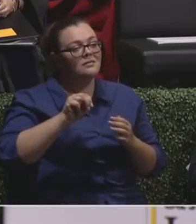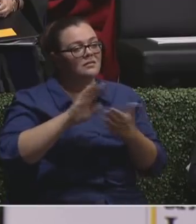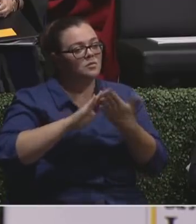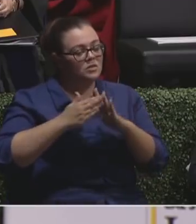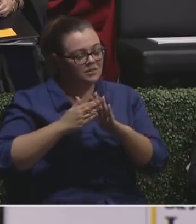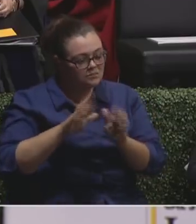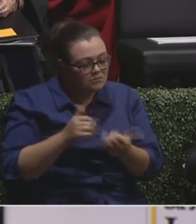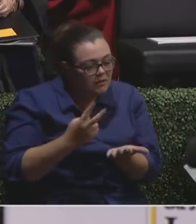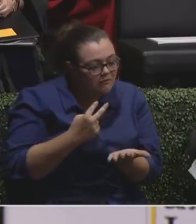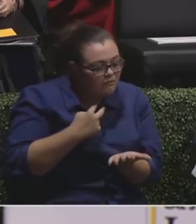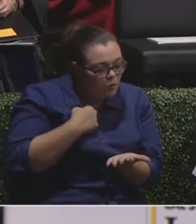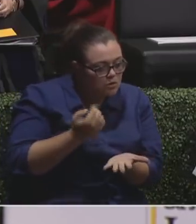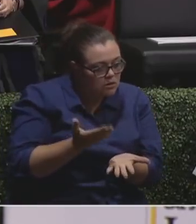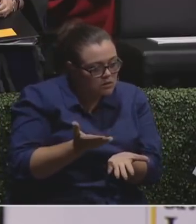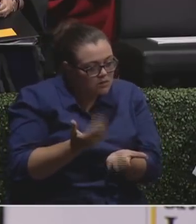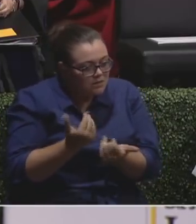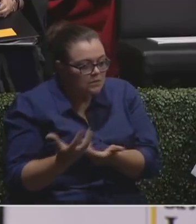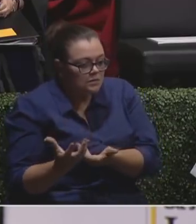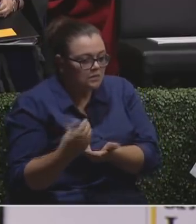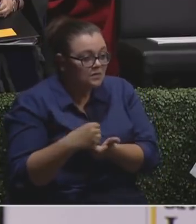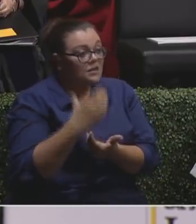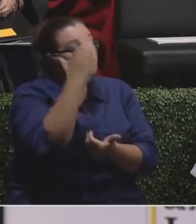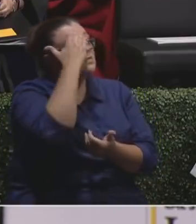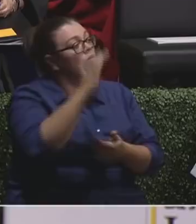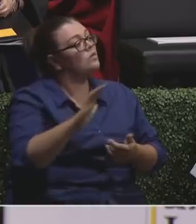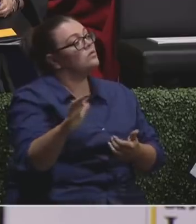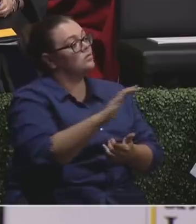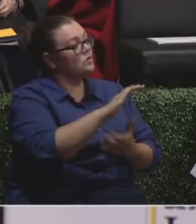LET'S MAKE SURE THAT WE USE OUR PRIVILEGE TO GIVE THEM A VOICE AND SEAT AT THE TABLE.